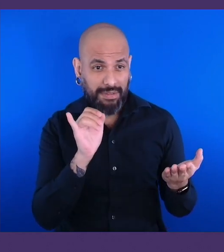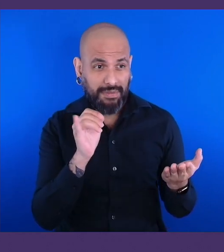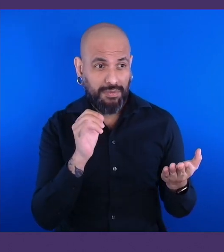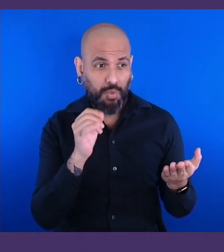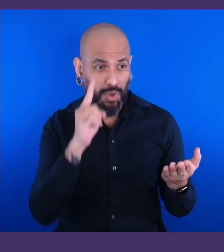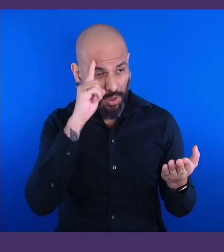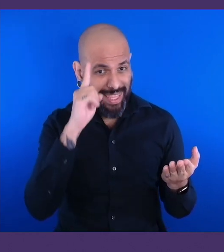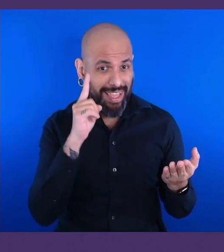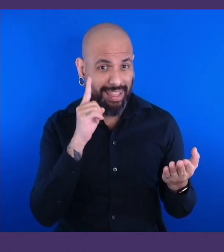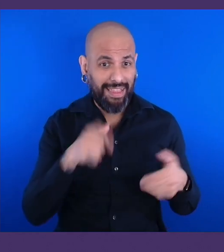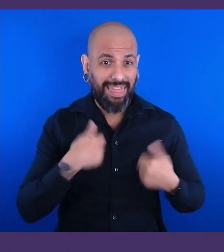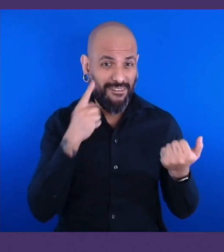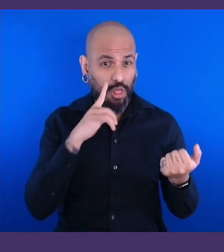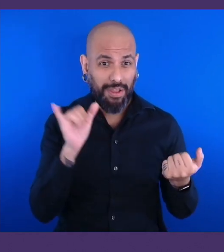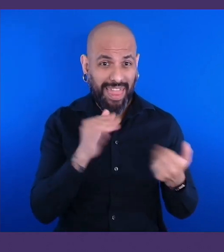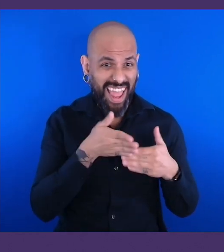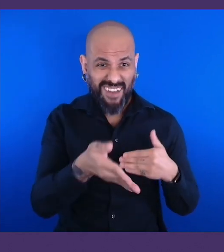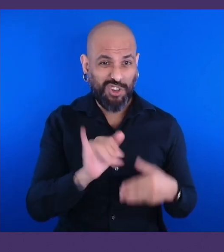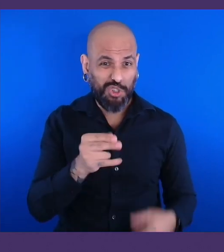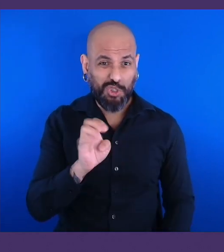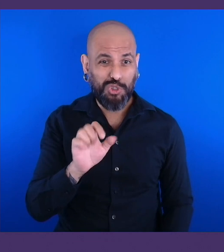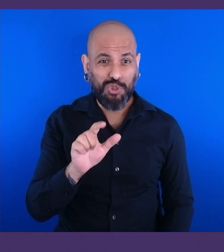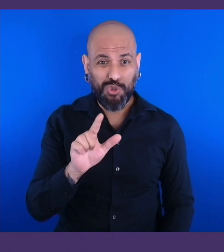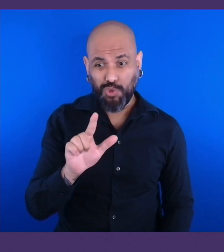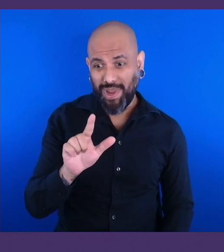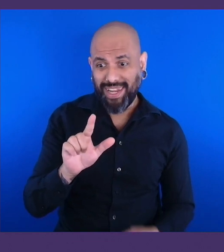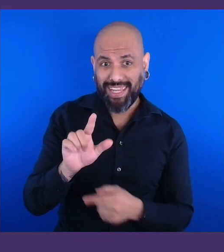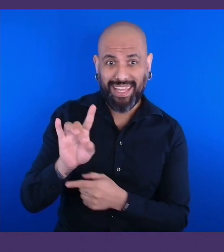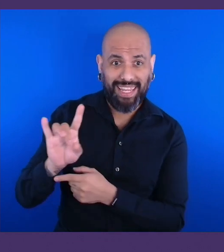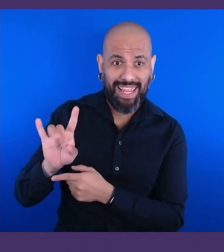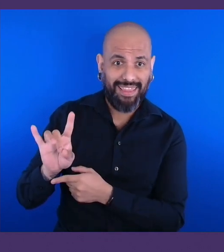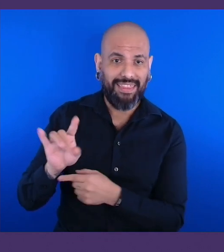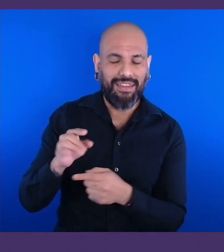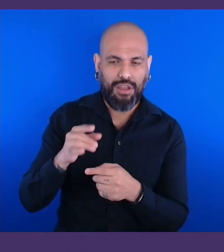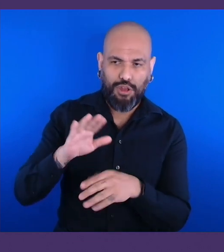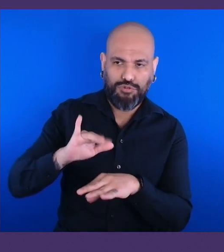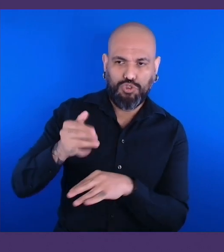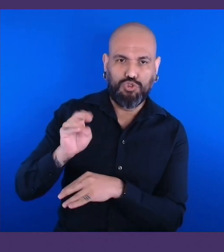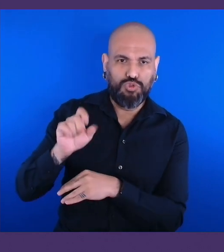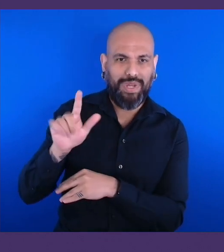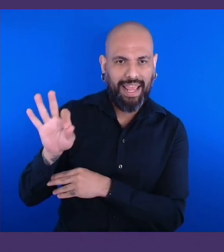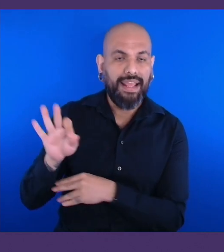Susanna Laurin: I hope that a small revolution will happen when it comes to end users